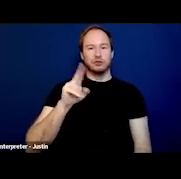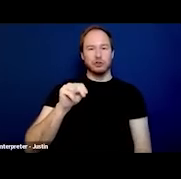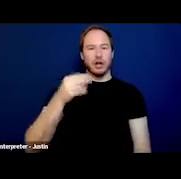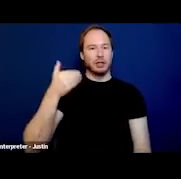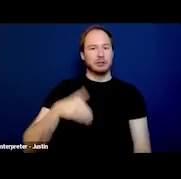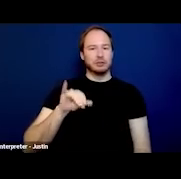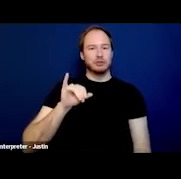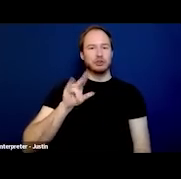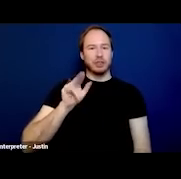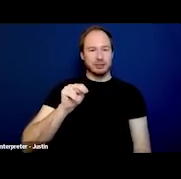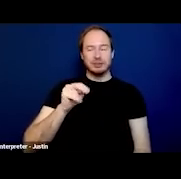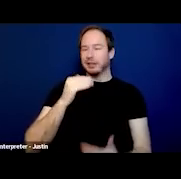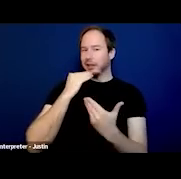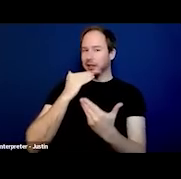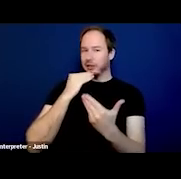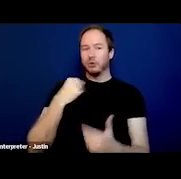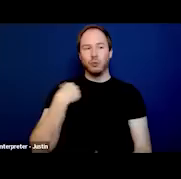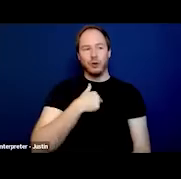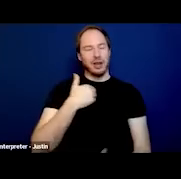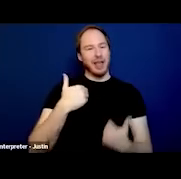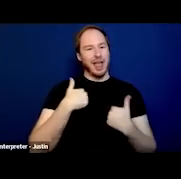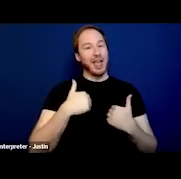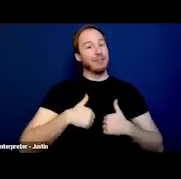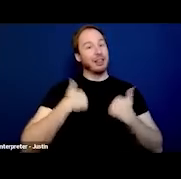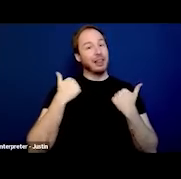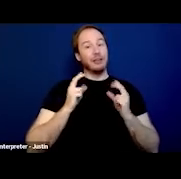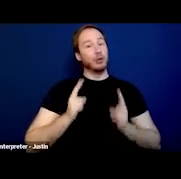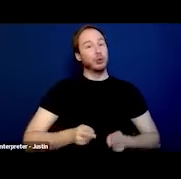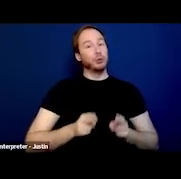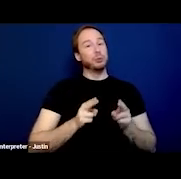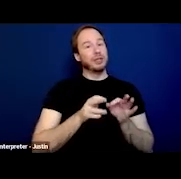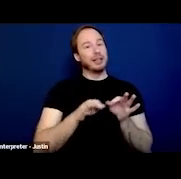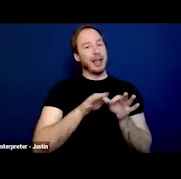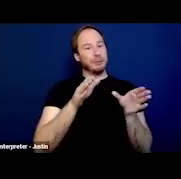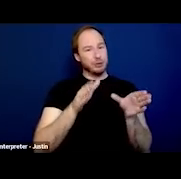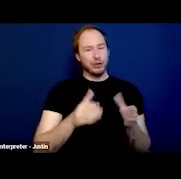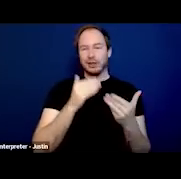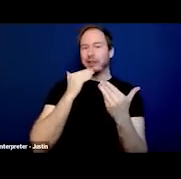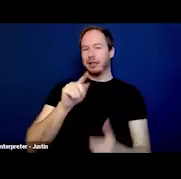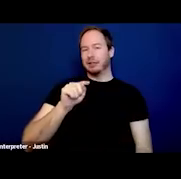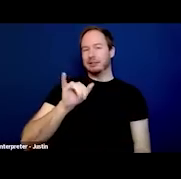We also have live human captioner with us. So thank you, Tina, for being with us today too.